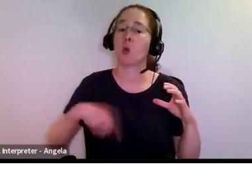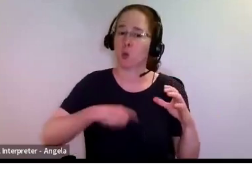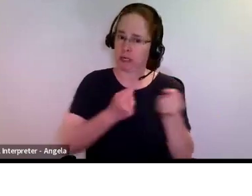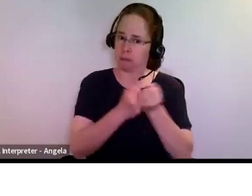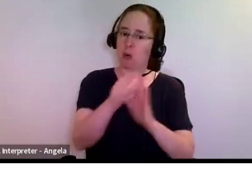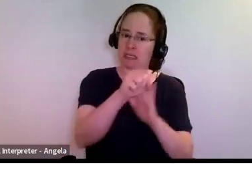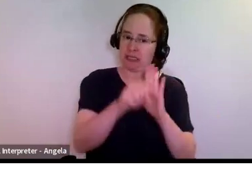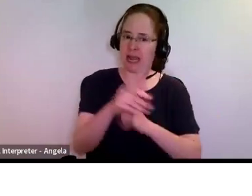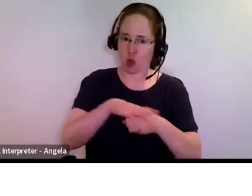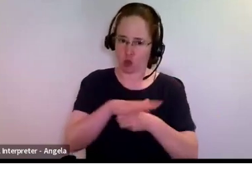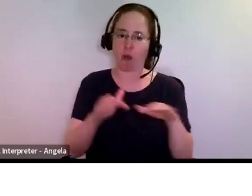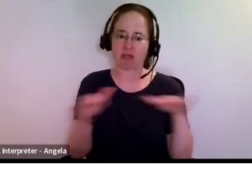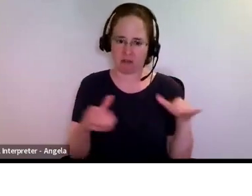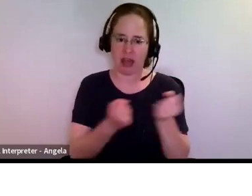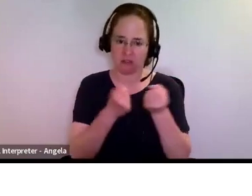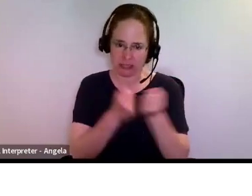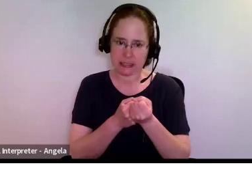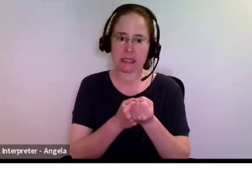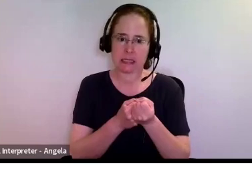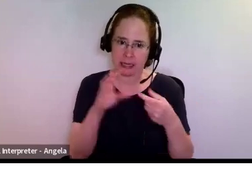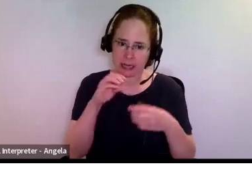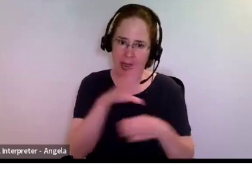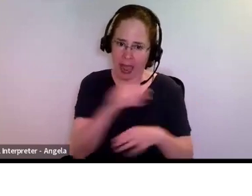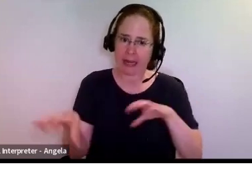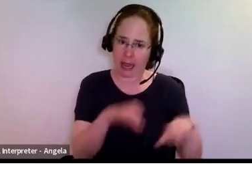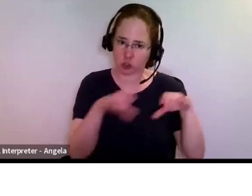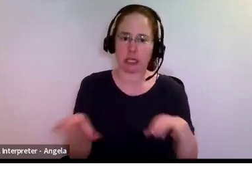level advocacy and action coalitions. So those are